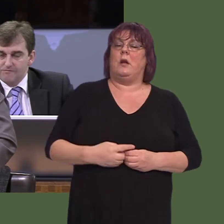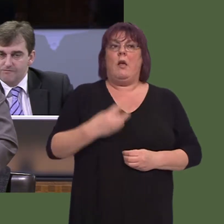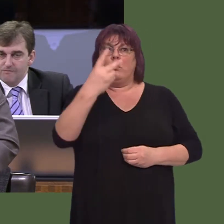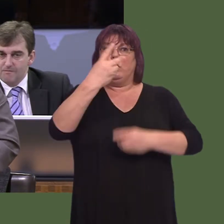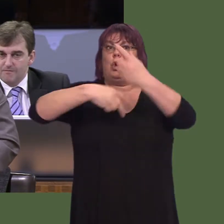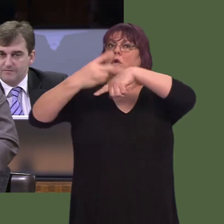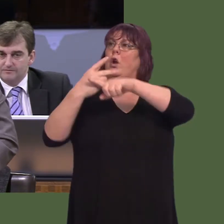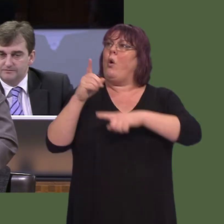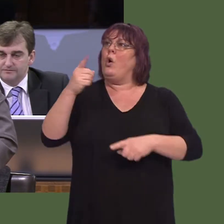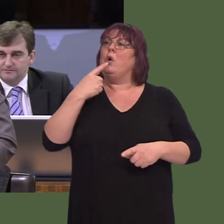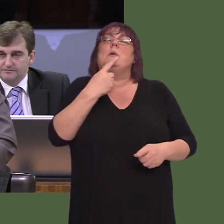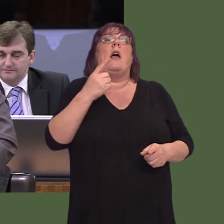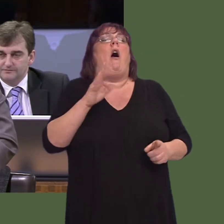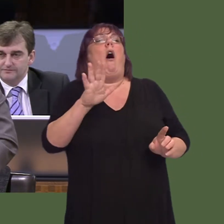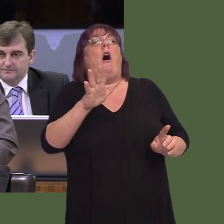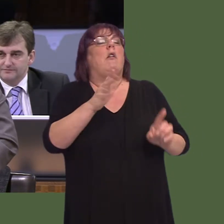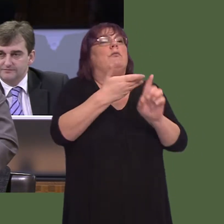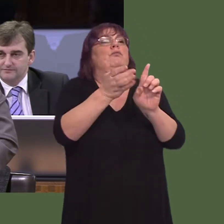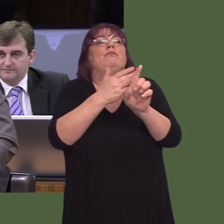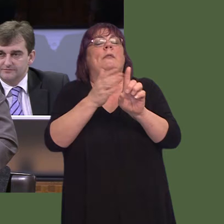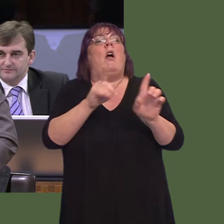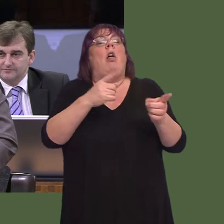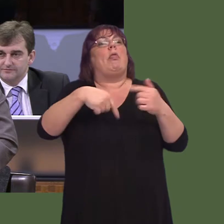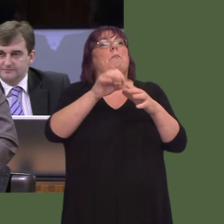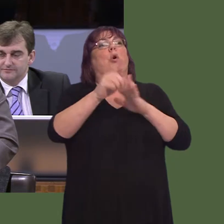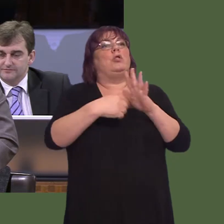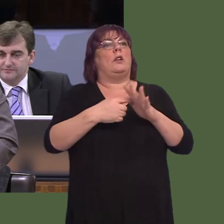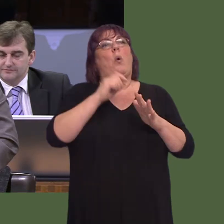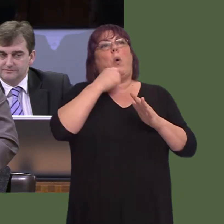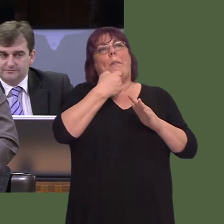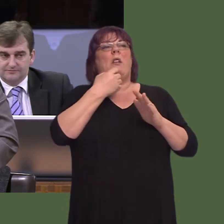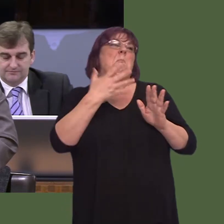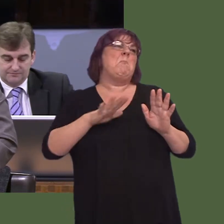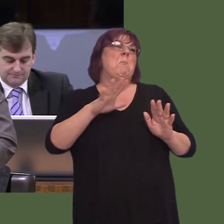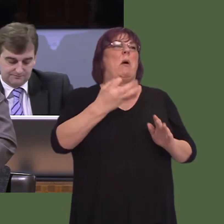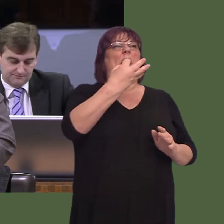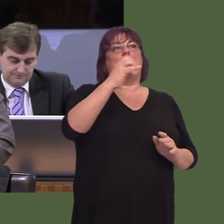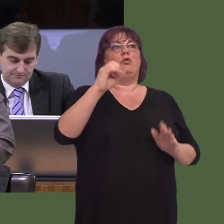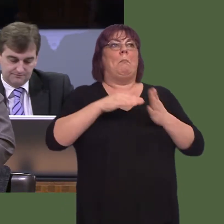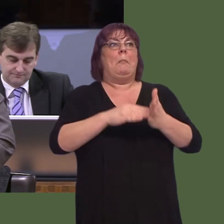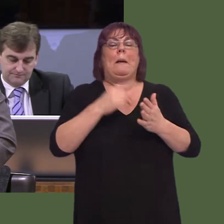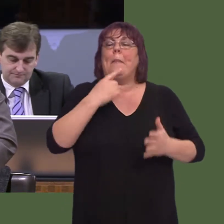Only two years ago, you were trying to convince people that this project was going to come in at £800 million.